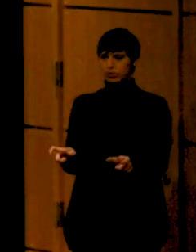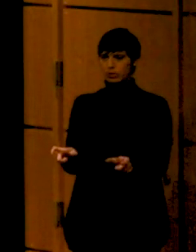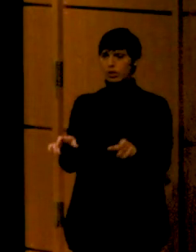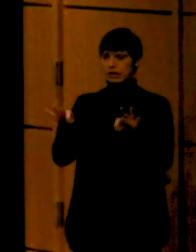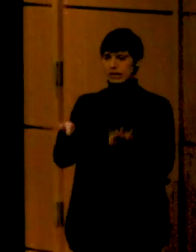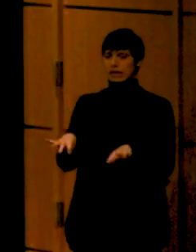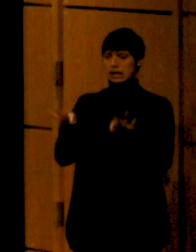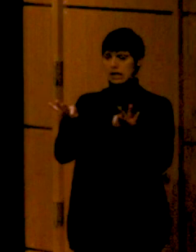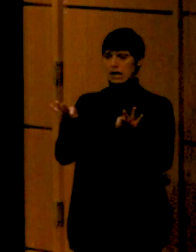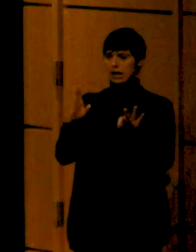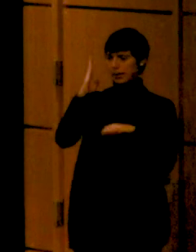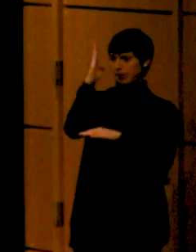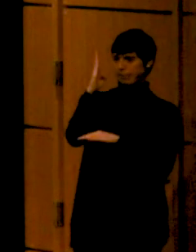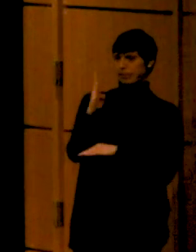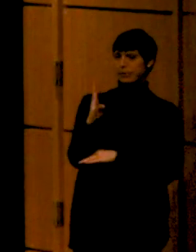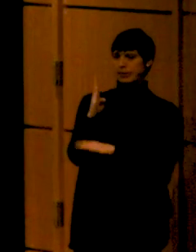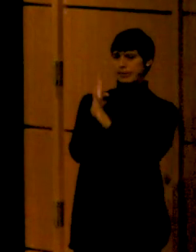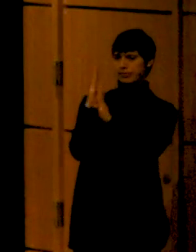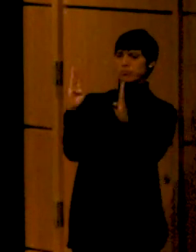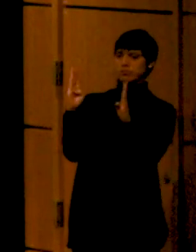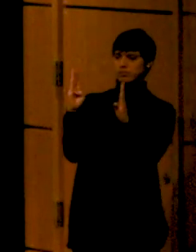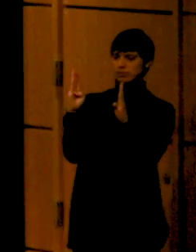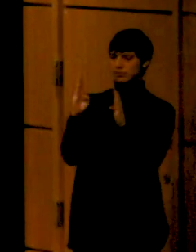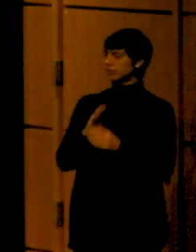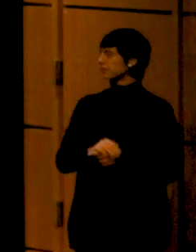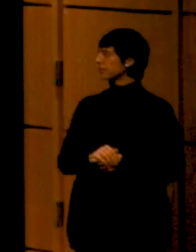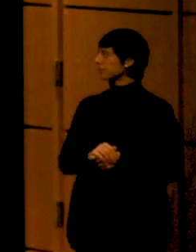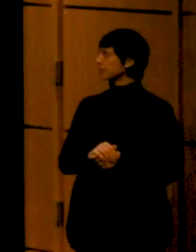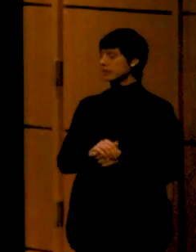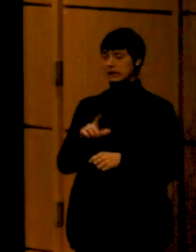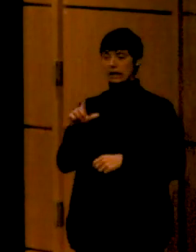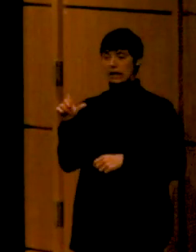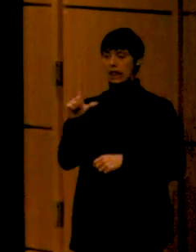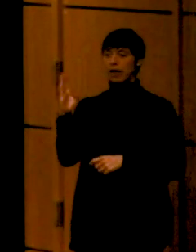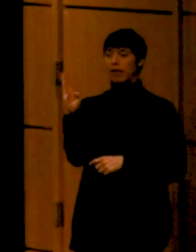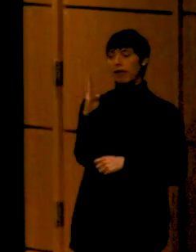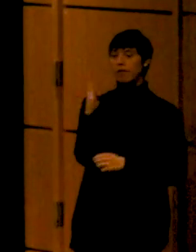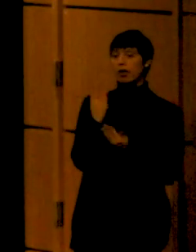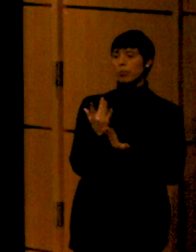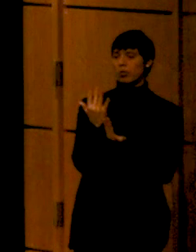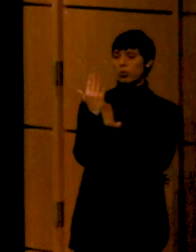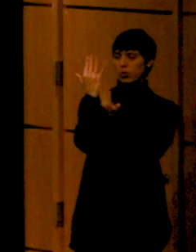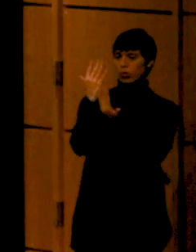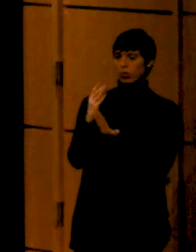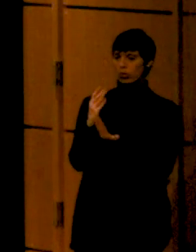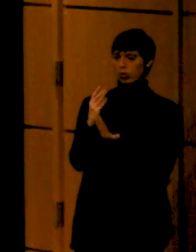Pieces of would split apart and on the left hand side chart as if chart and on the right